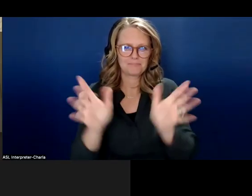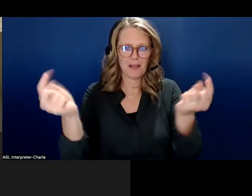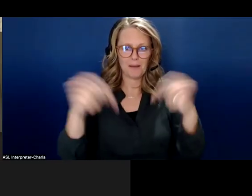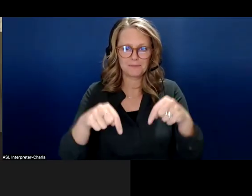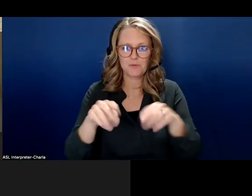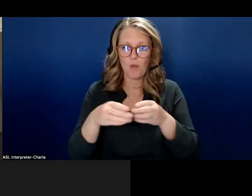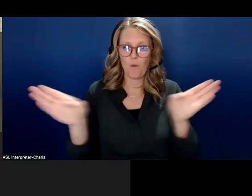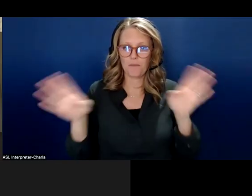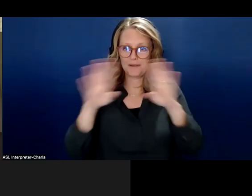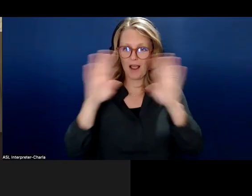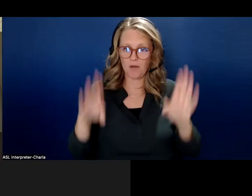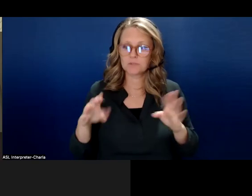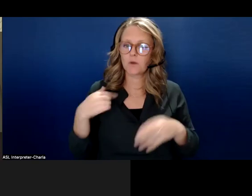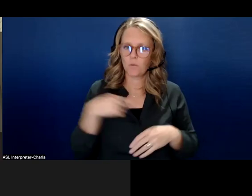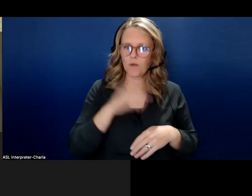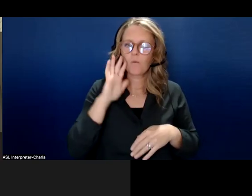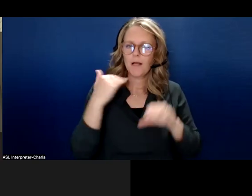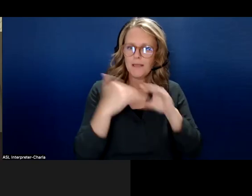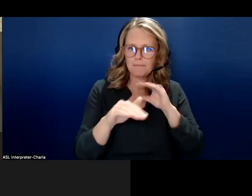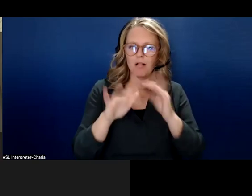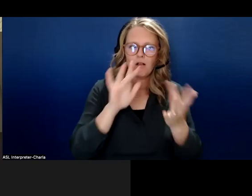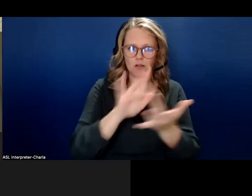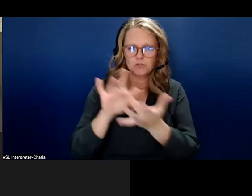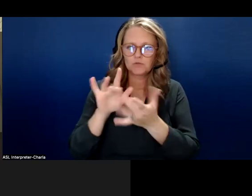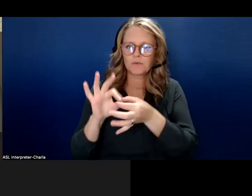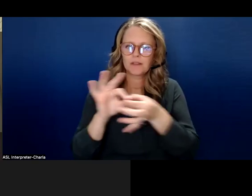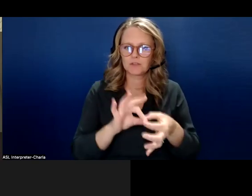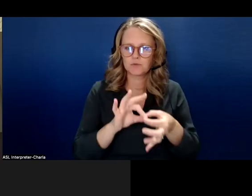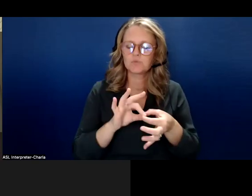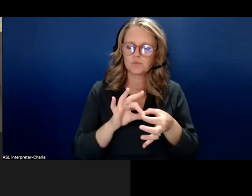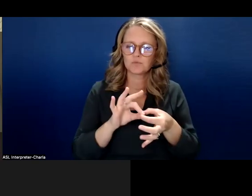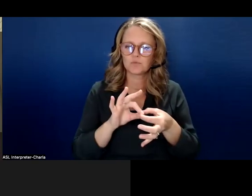or prior with that if we turn those around quick. I'll follow up with a flyer for all